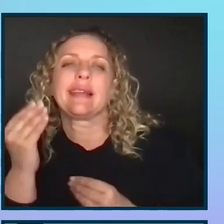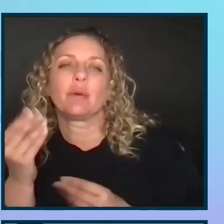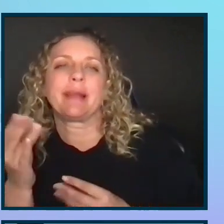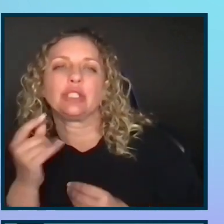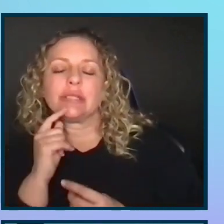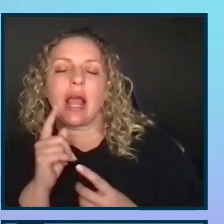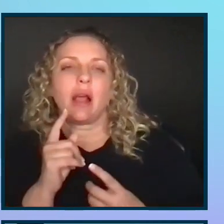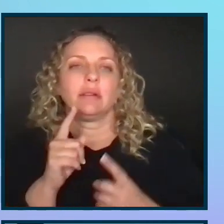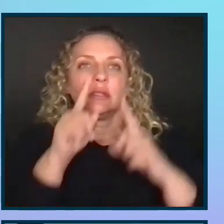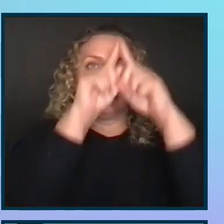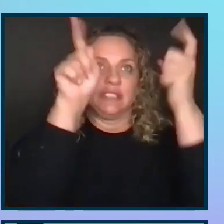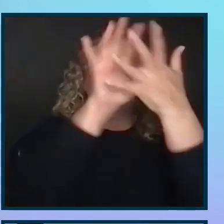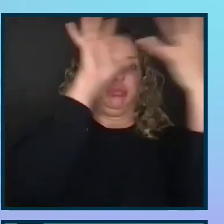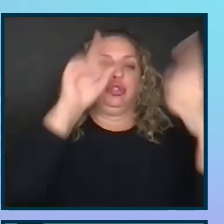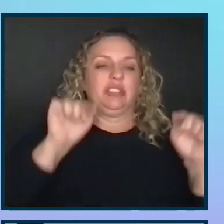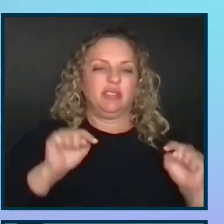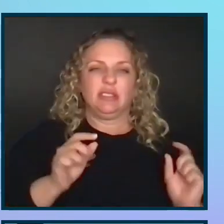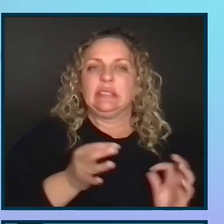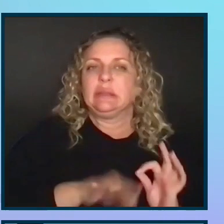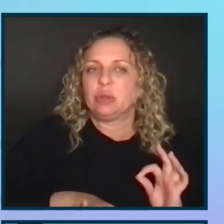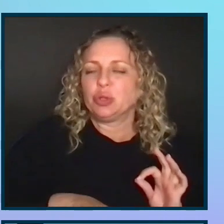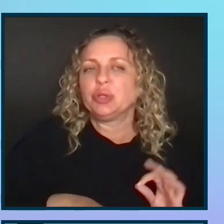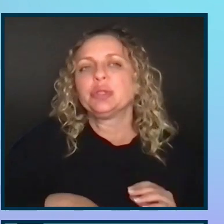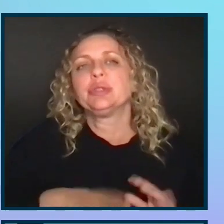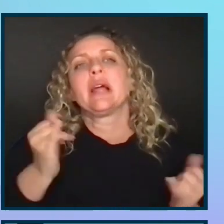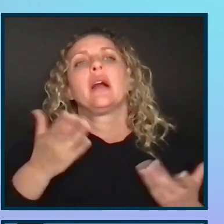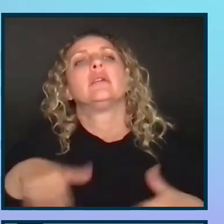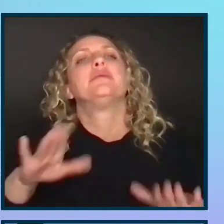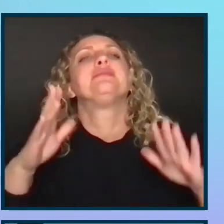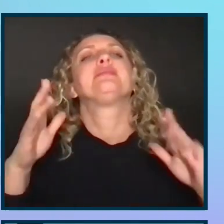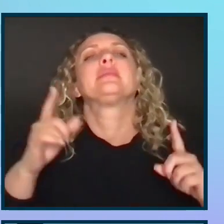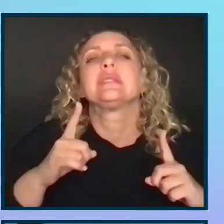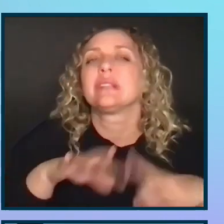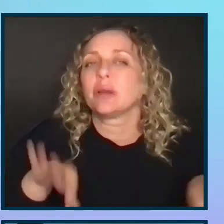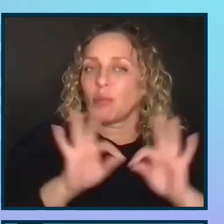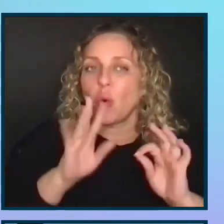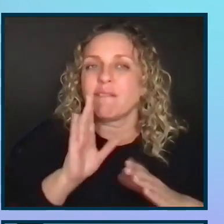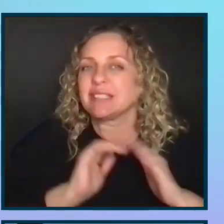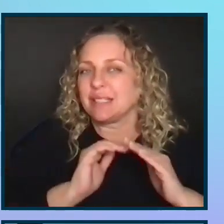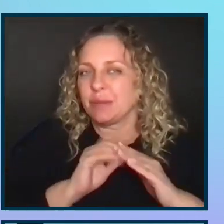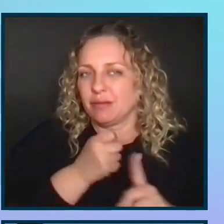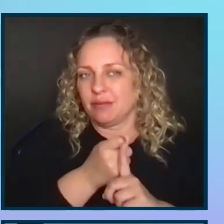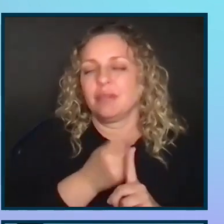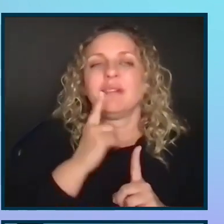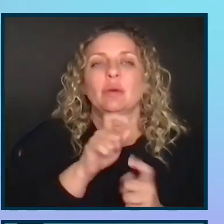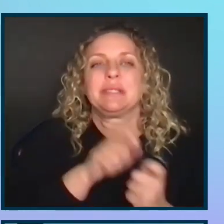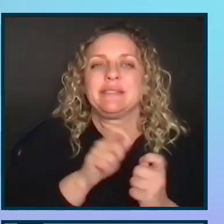And then the final thing that we did to help communicate the importance of accessibility for the particular issue of red